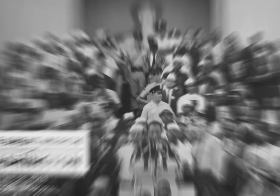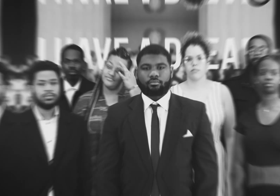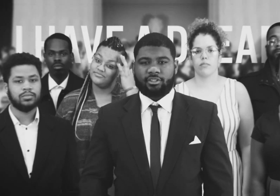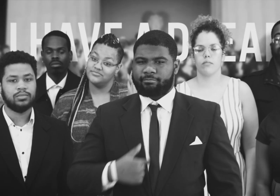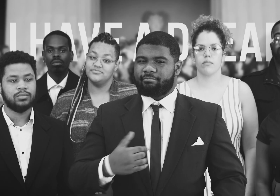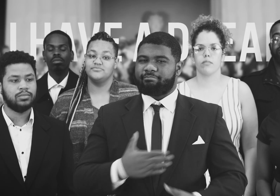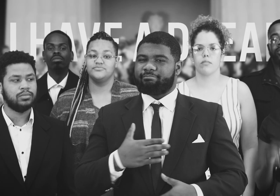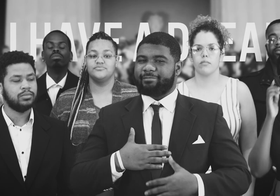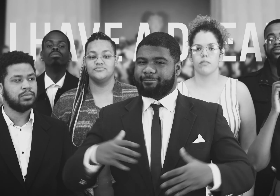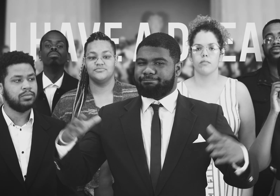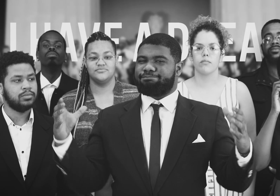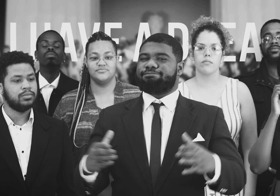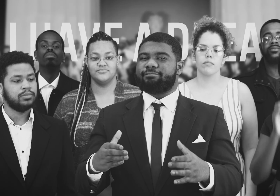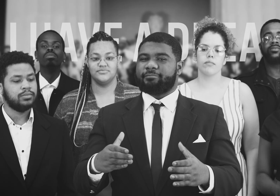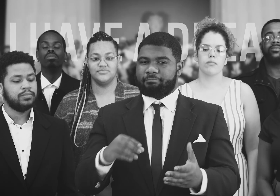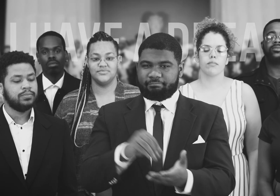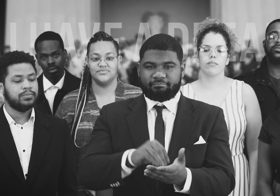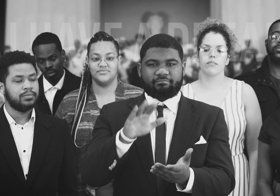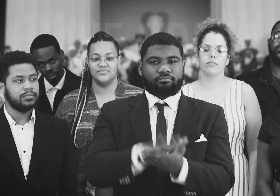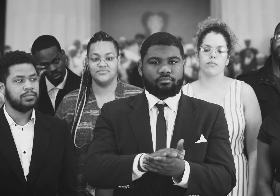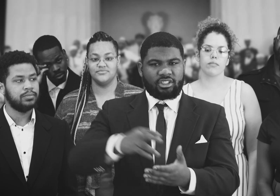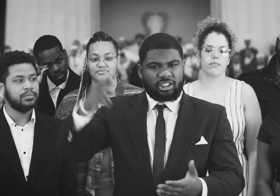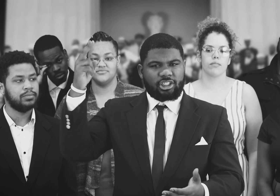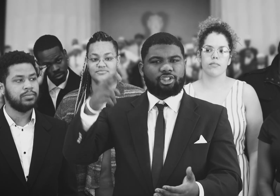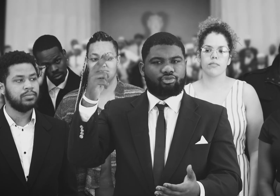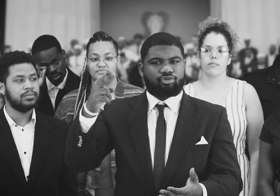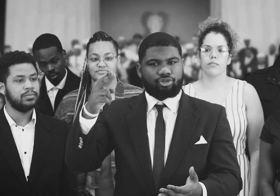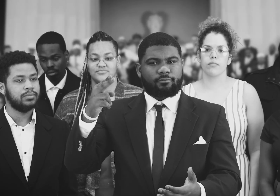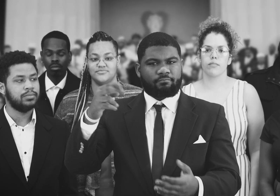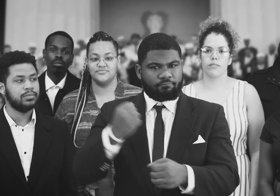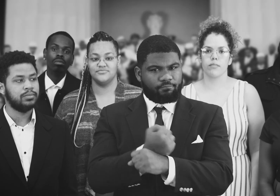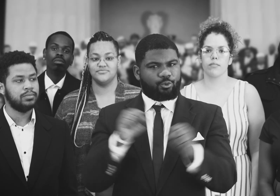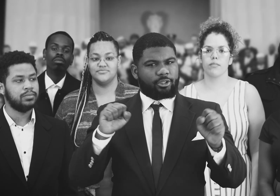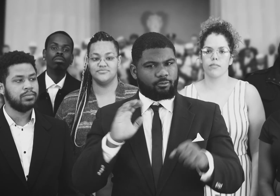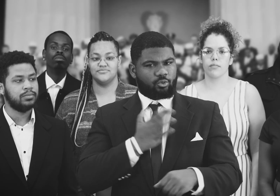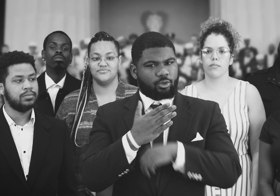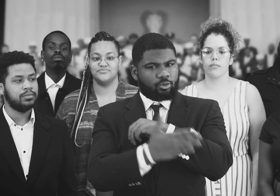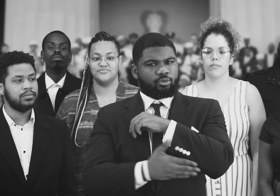I am happy to join with you today in what will go down in history as the greatest demonstration